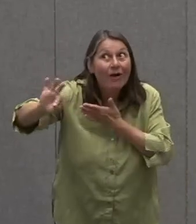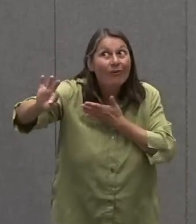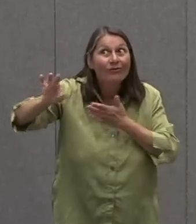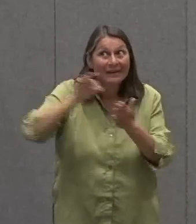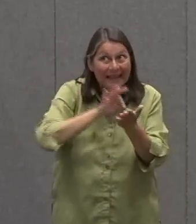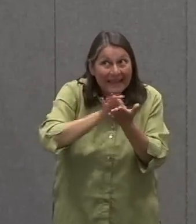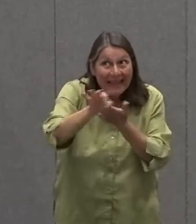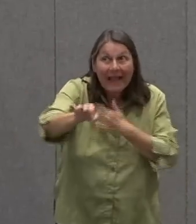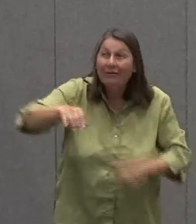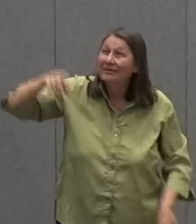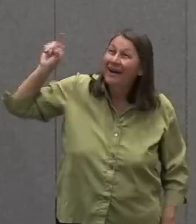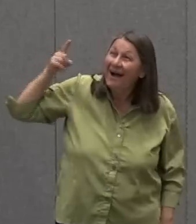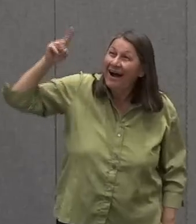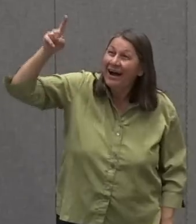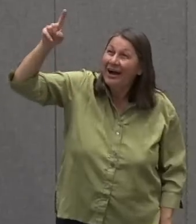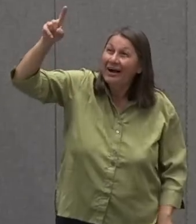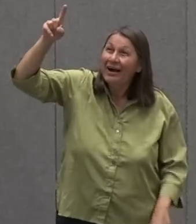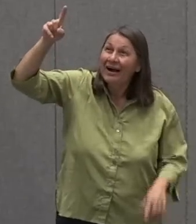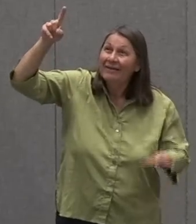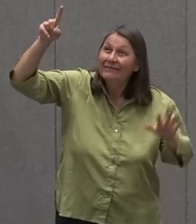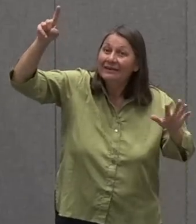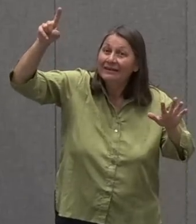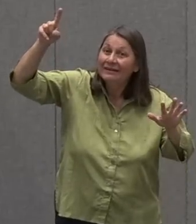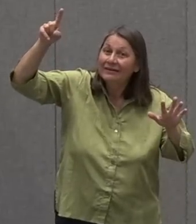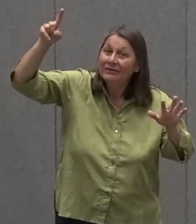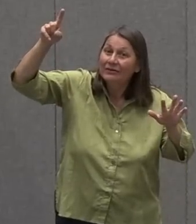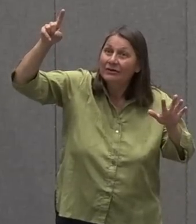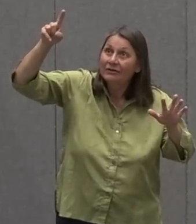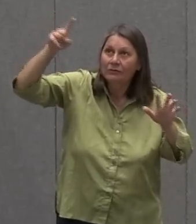he called out five words.